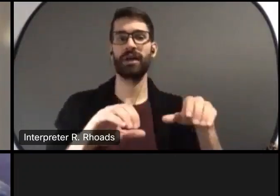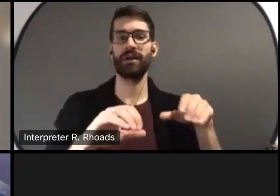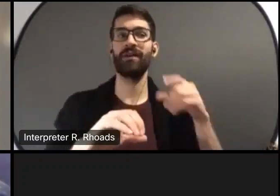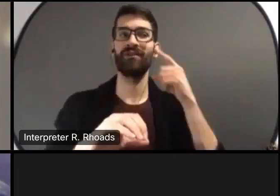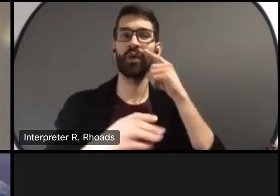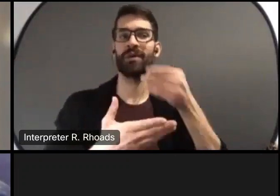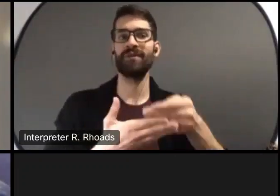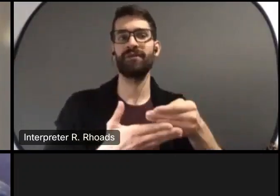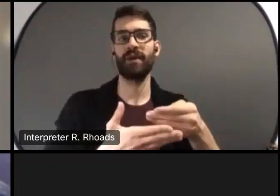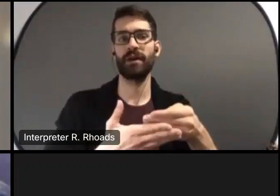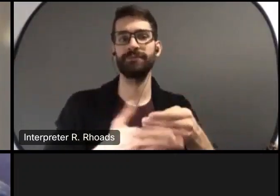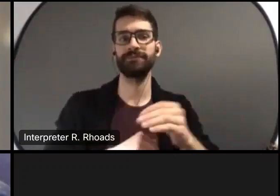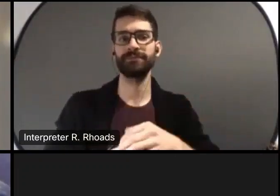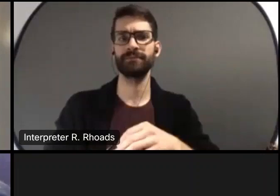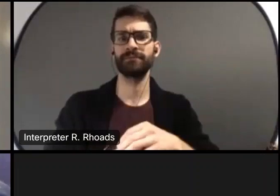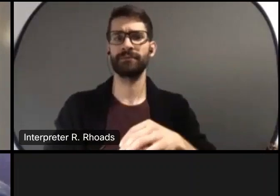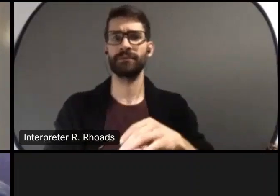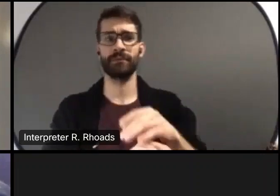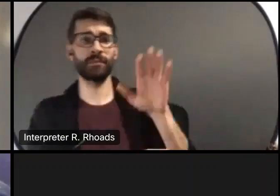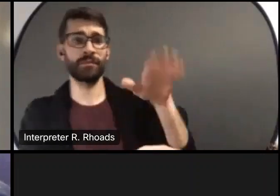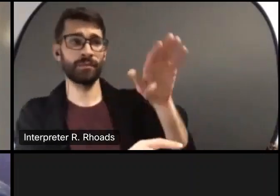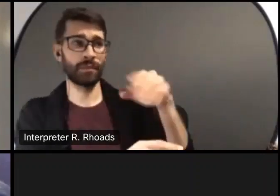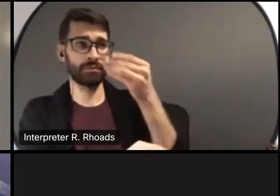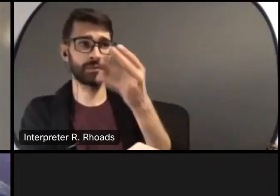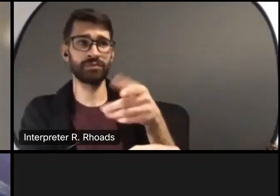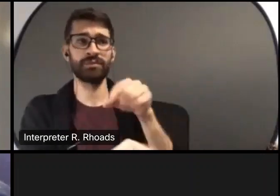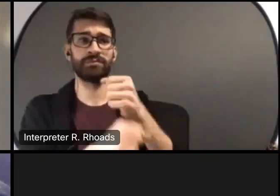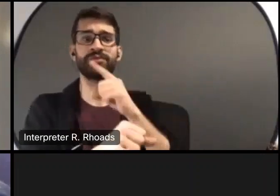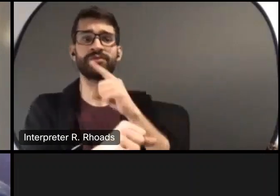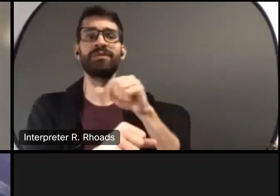sure that we're not writing a hot check. (Dickerson) No, no, no, the check won't,